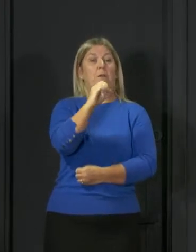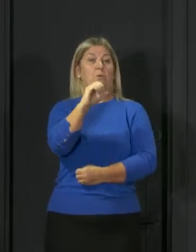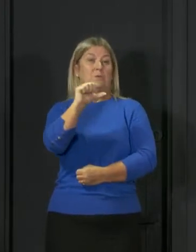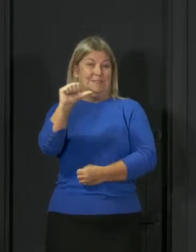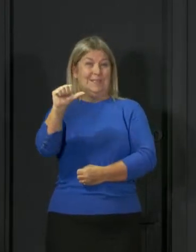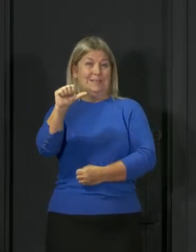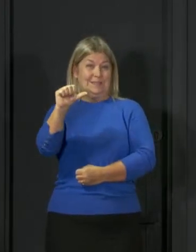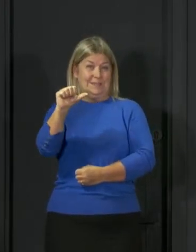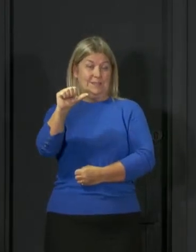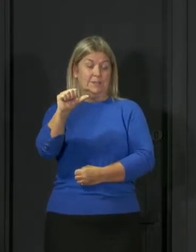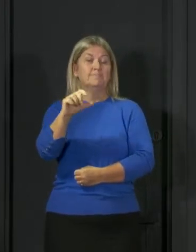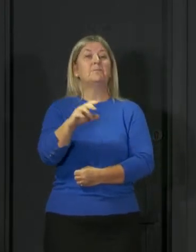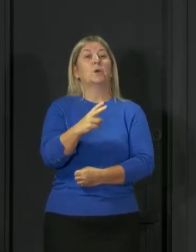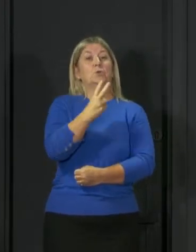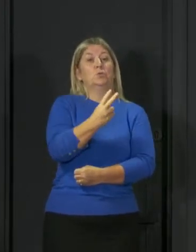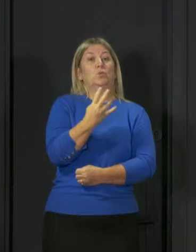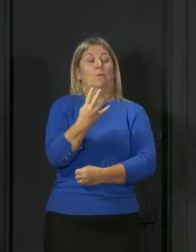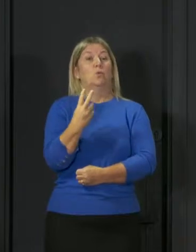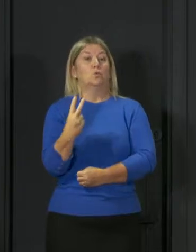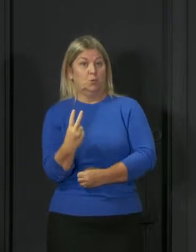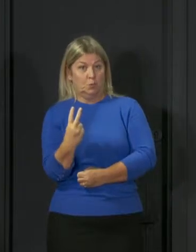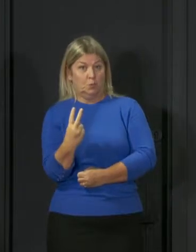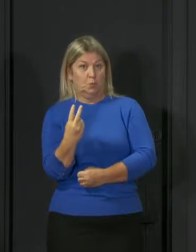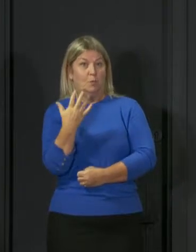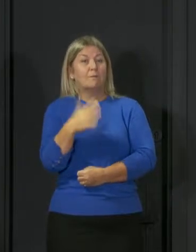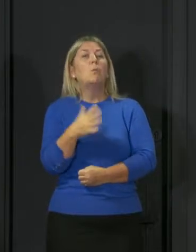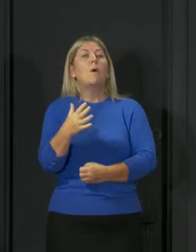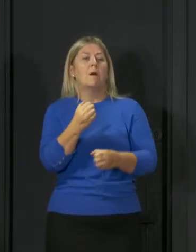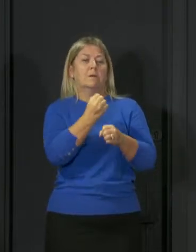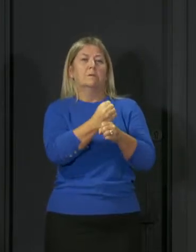Two hundred and forty two of these cases are in Greater Glasgow and Clyde,